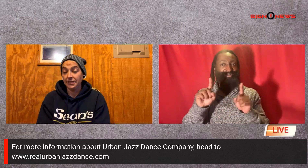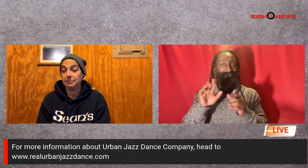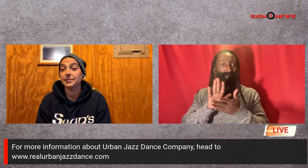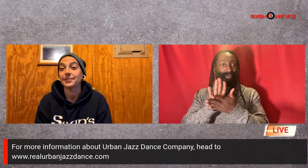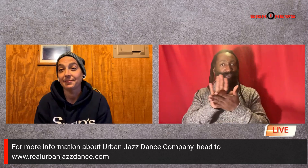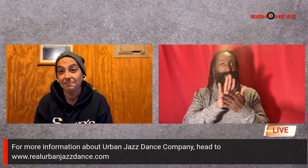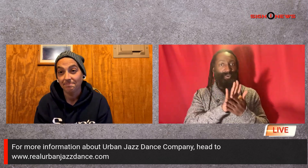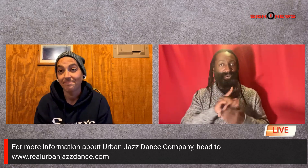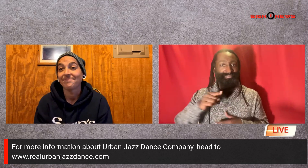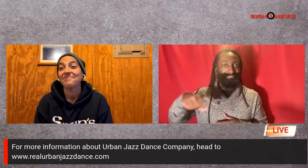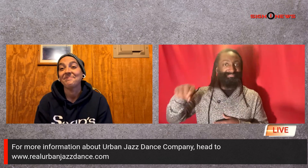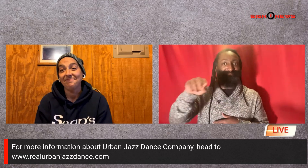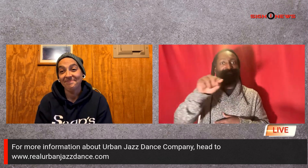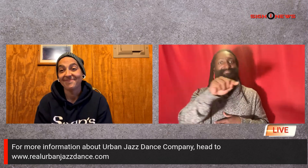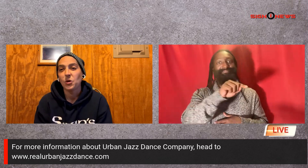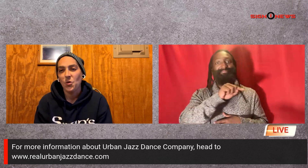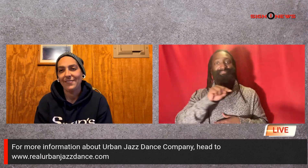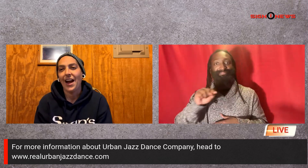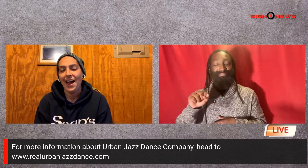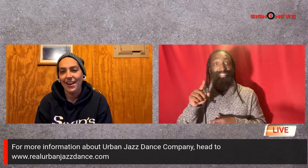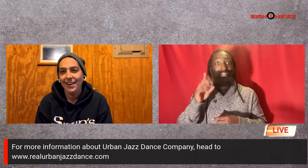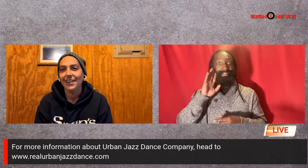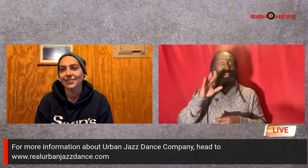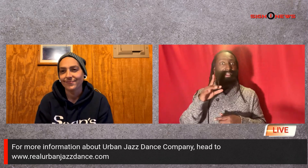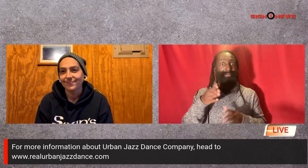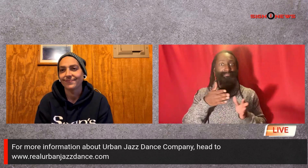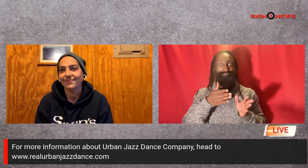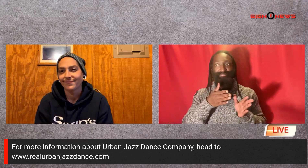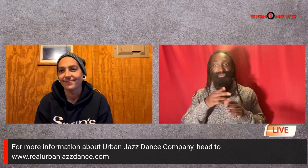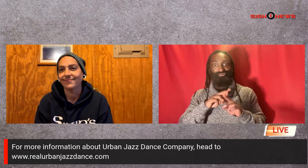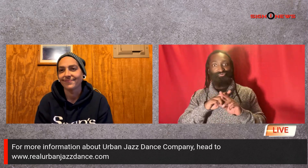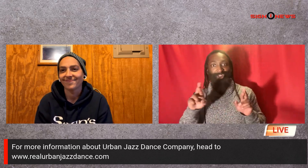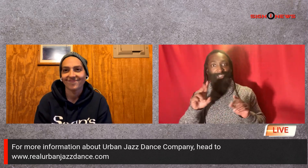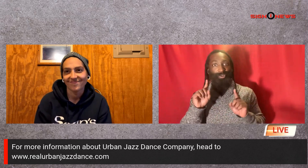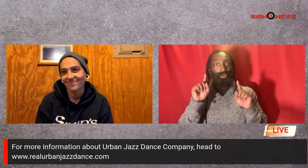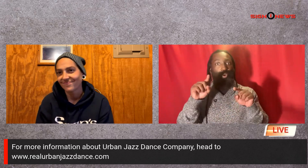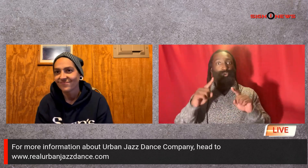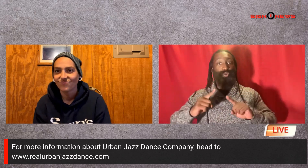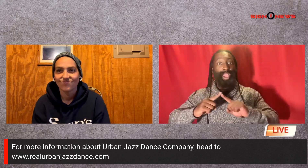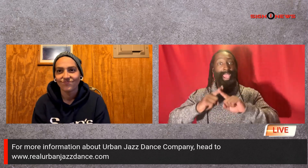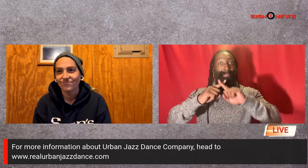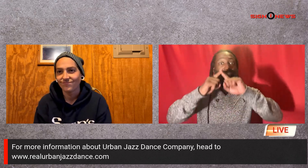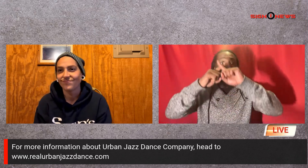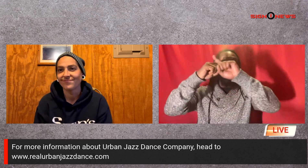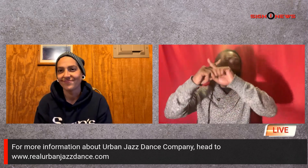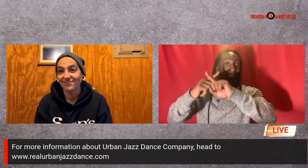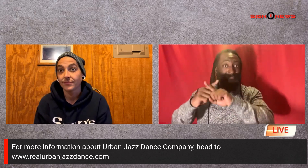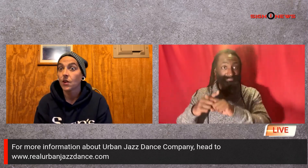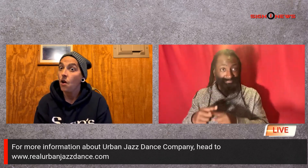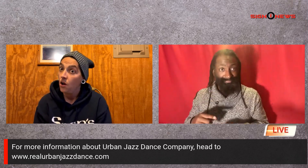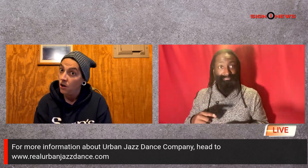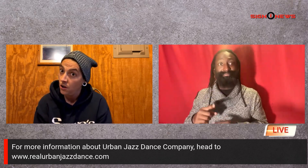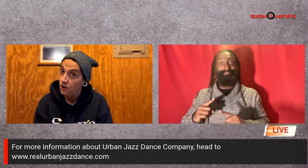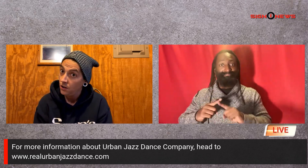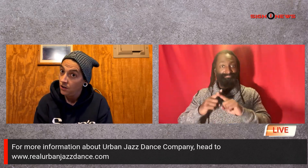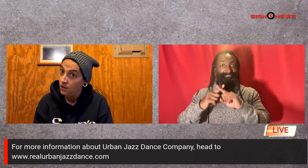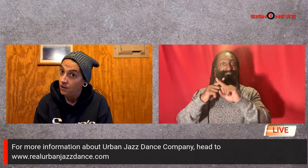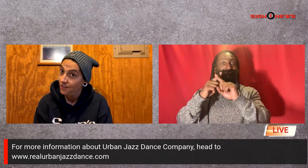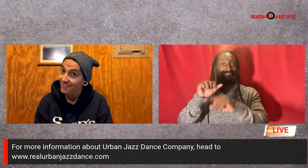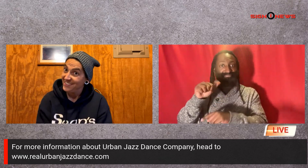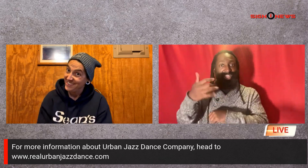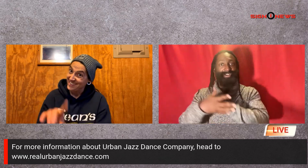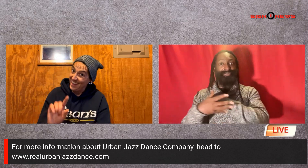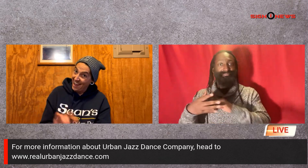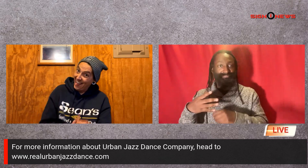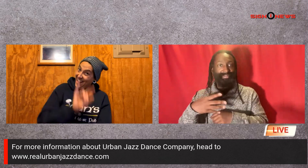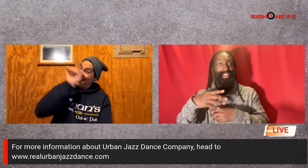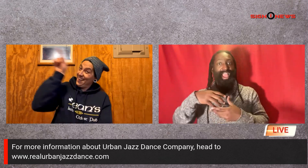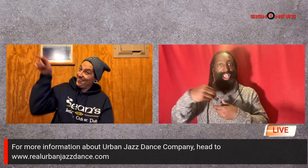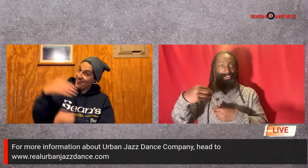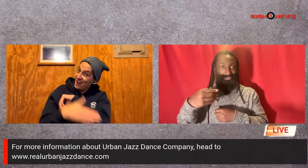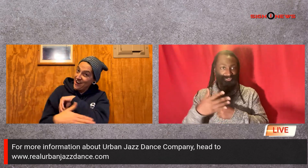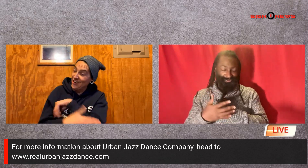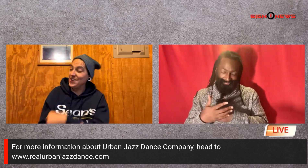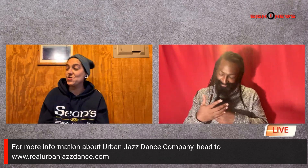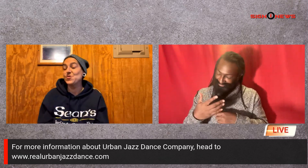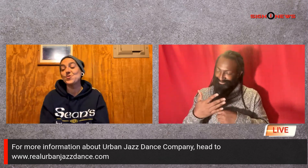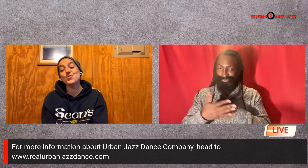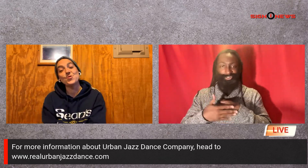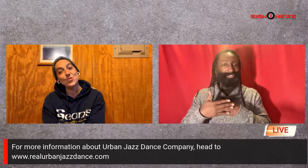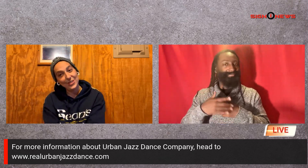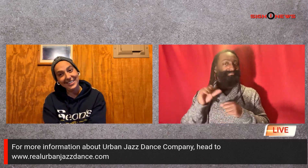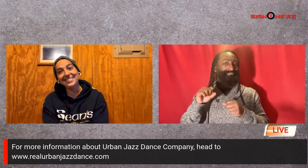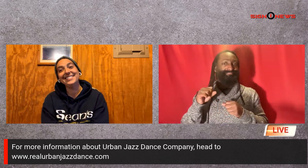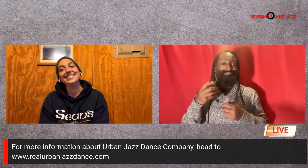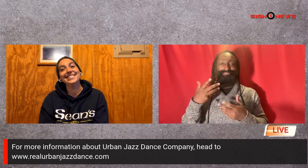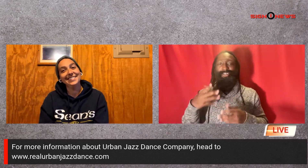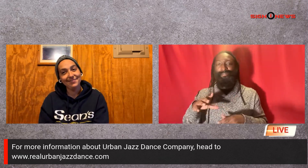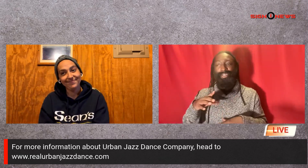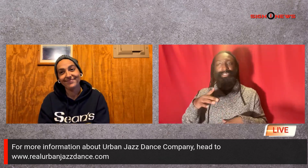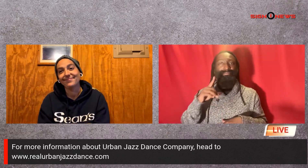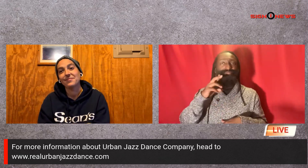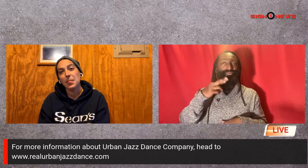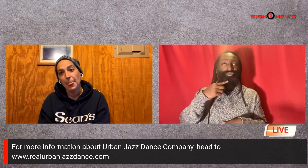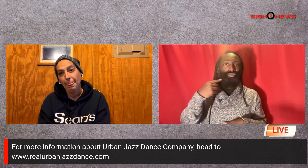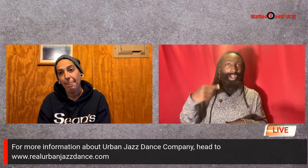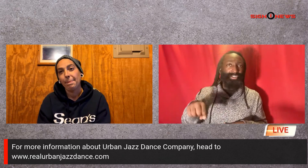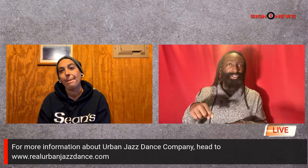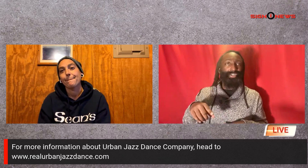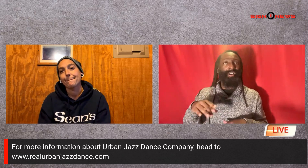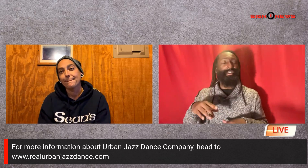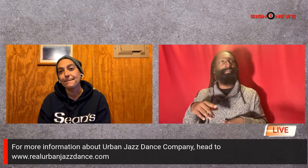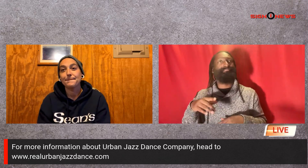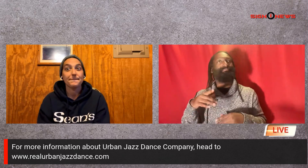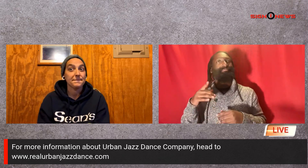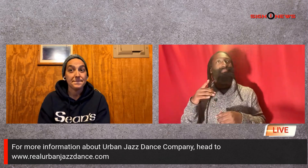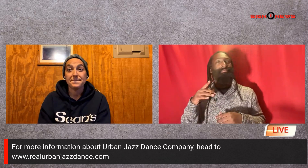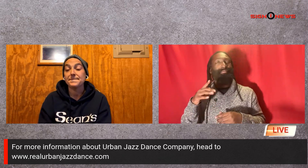to different schools and we're also going to other countries Russia